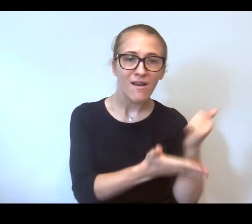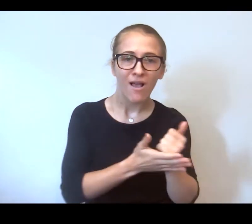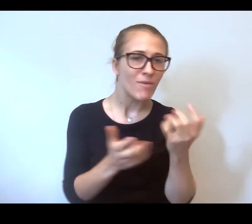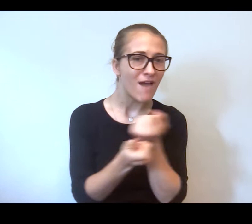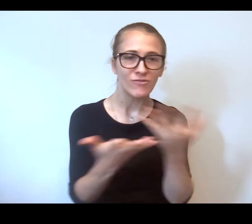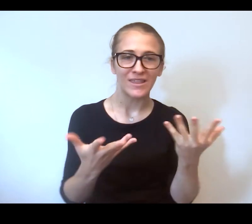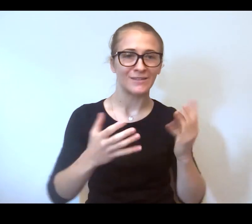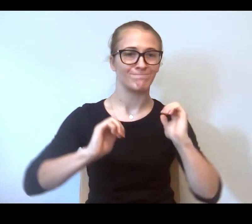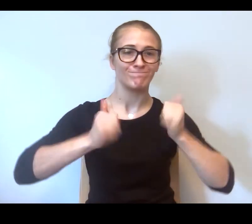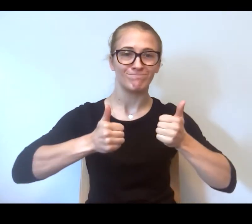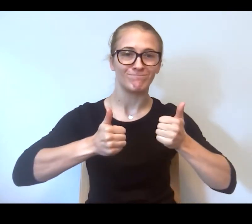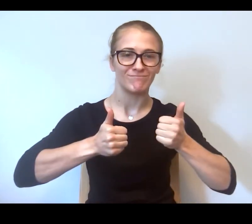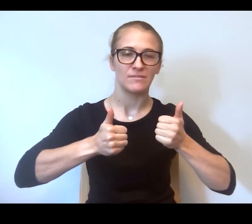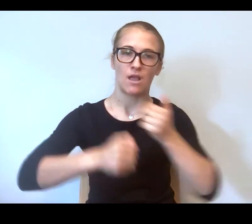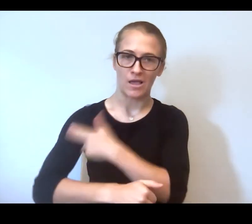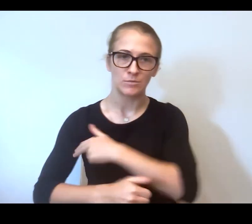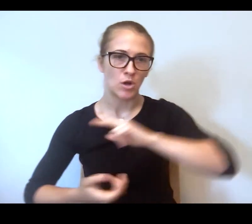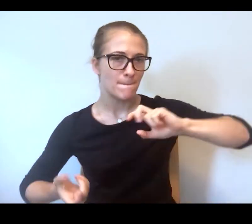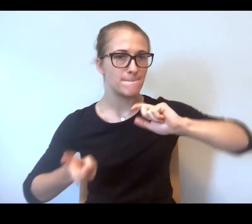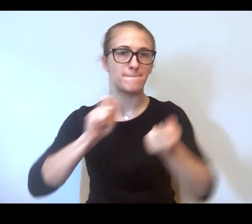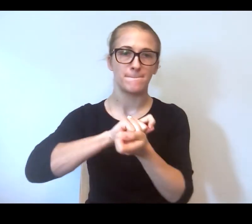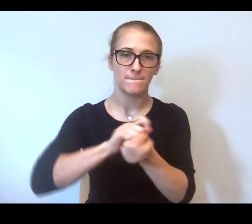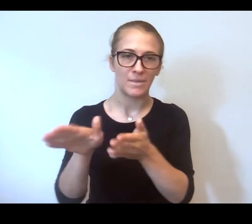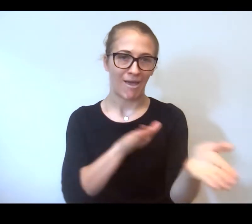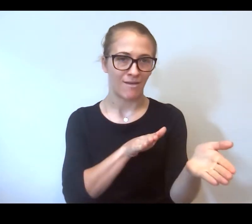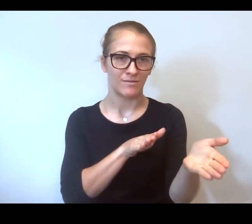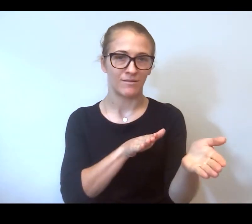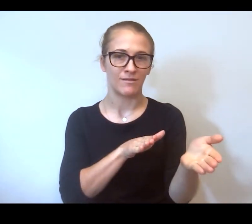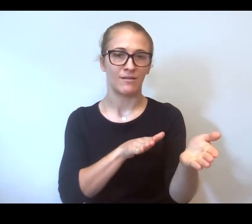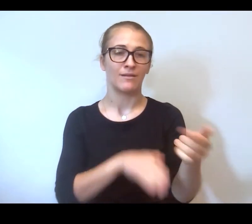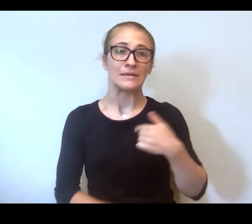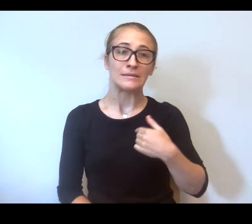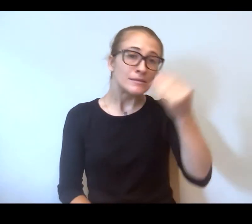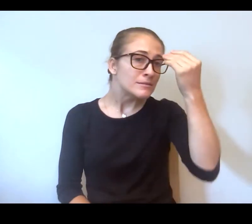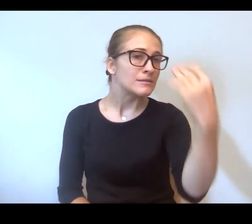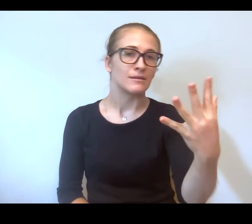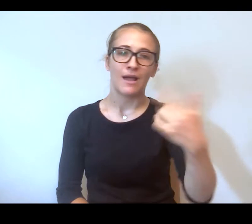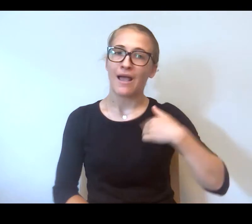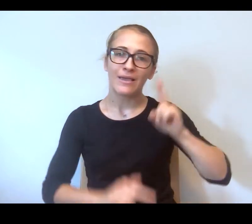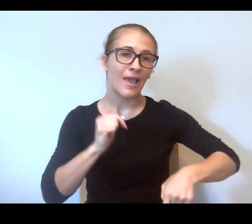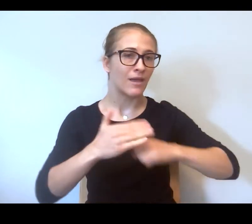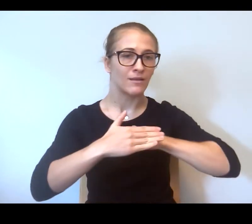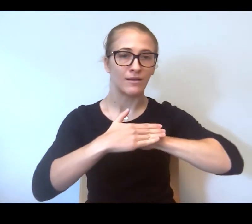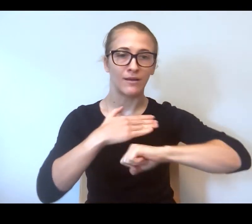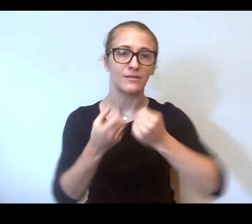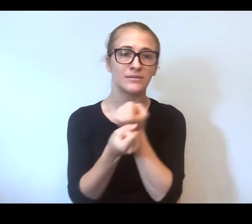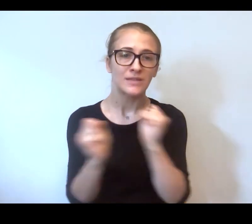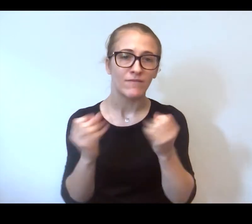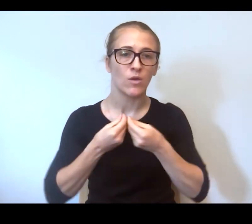change the plan again. And I got fed up and said, "Look, I cannot give birth to this baby safely without